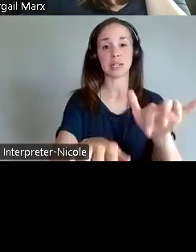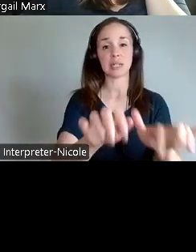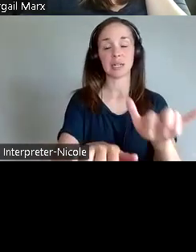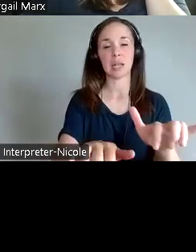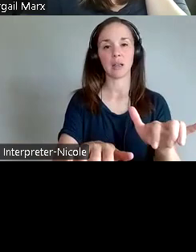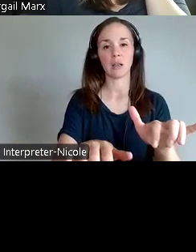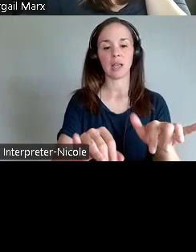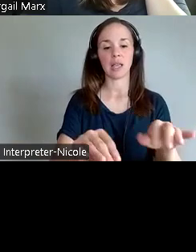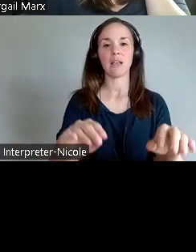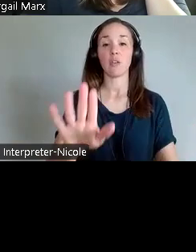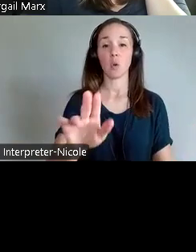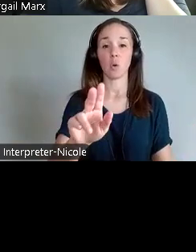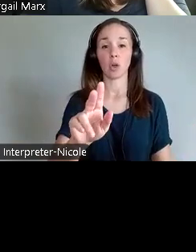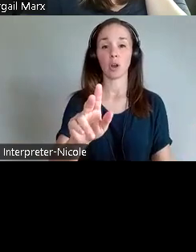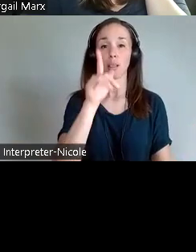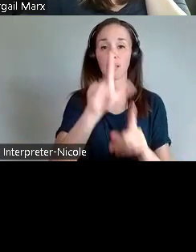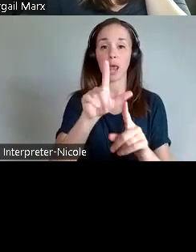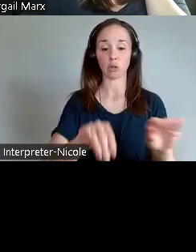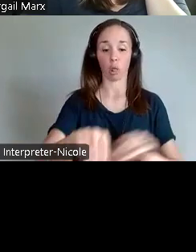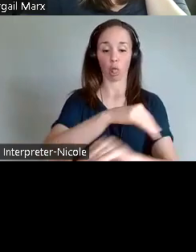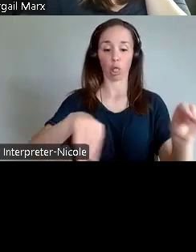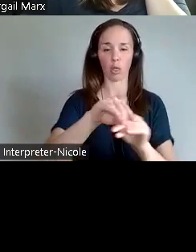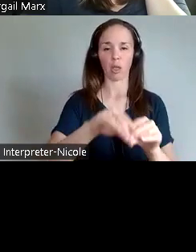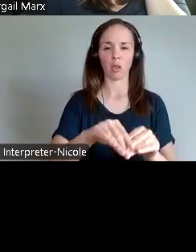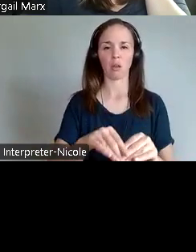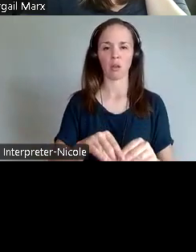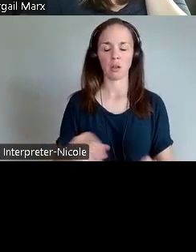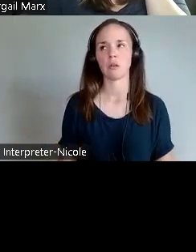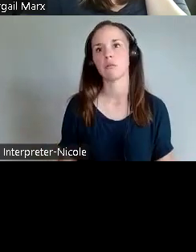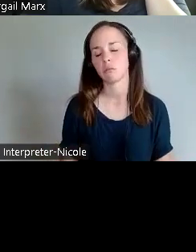the keys on your keyboard, it would make you a highly inefficient typier.